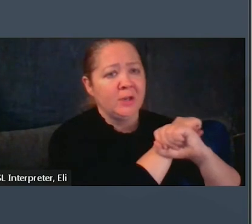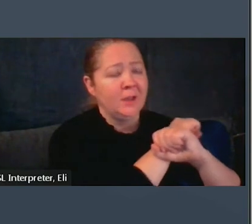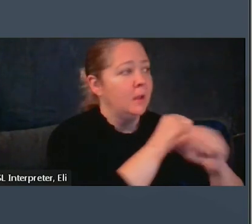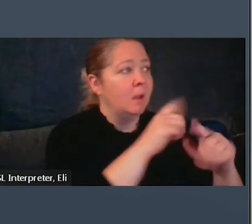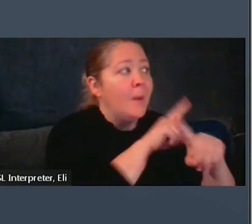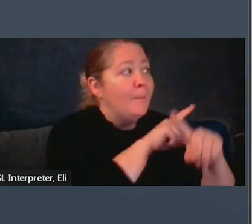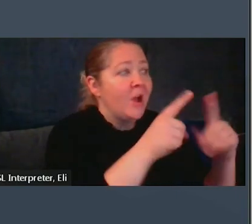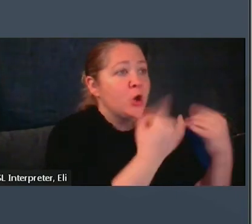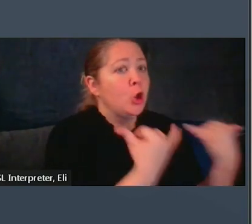addressed as well.